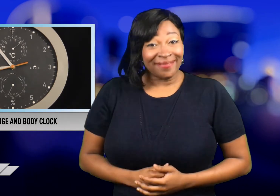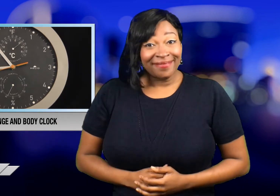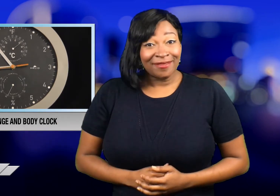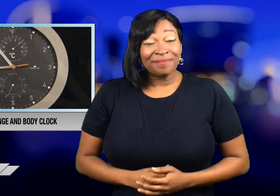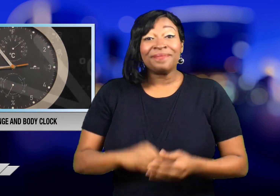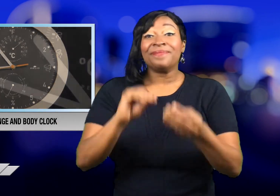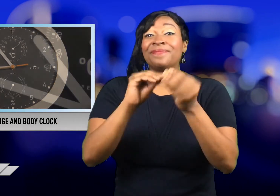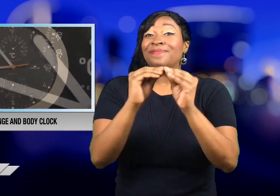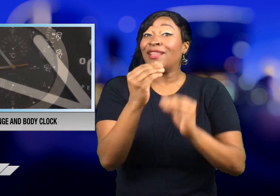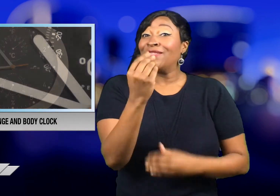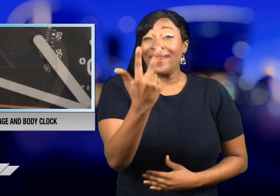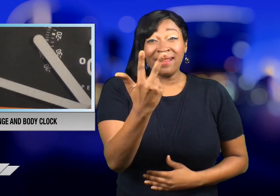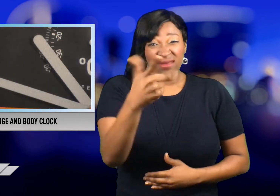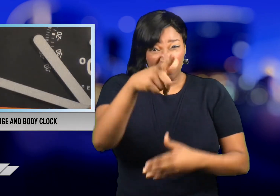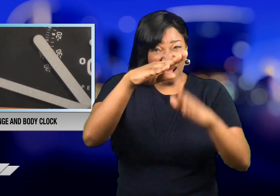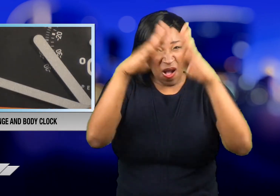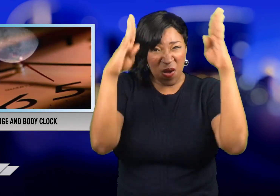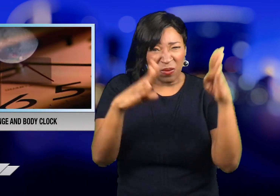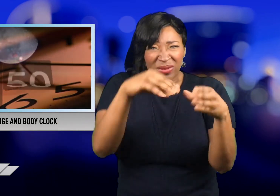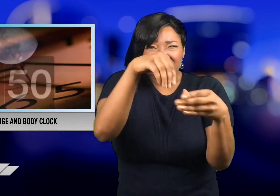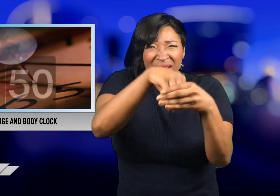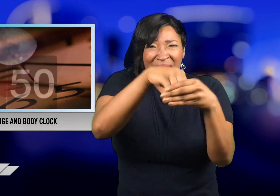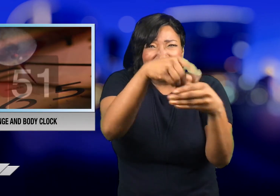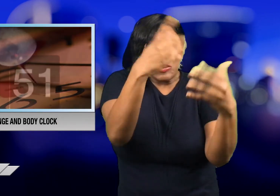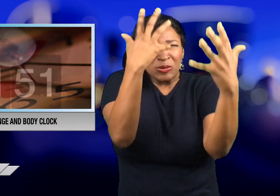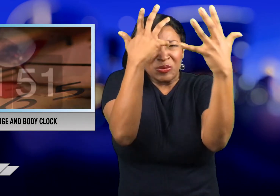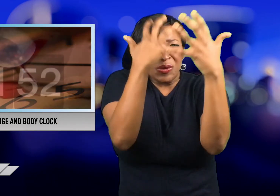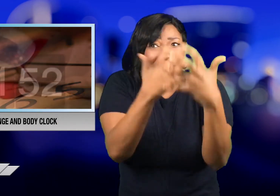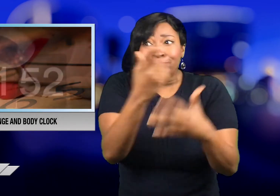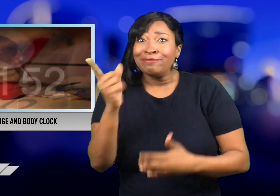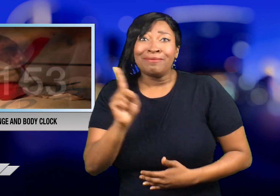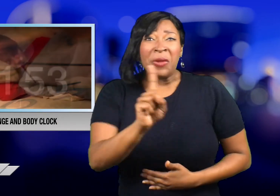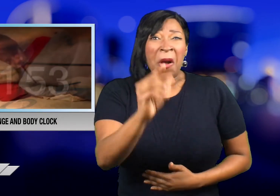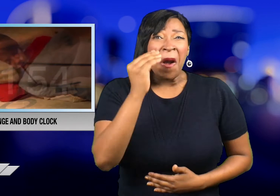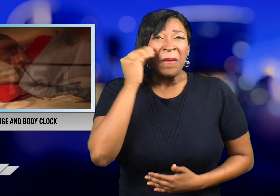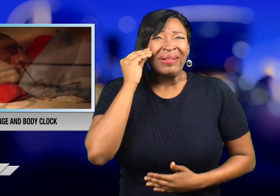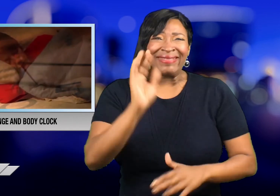Don't come home to a dark house.